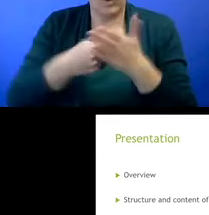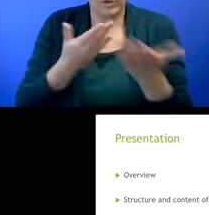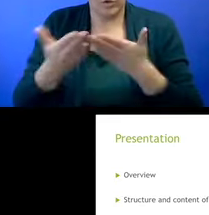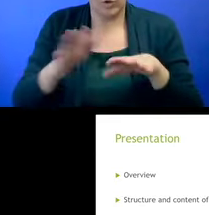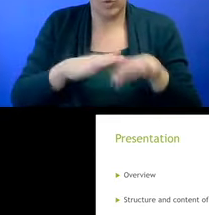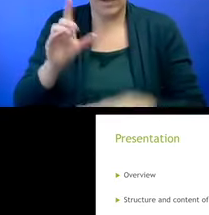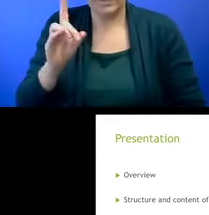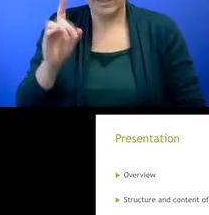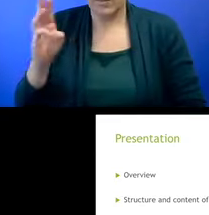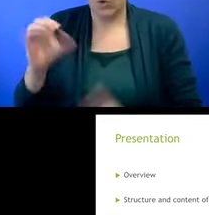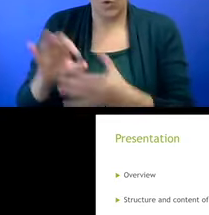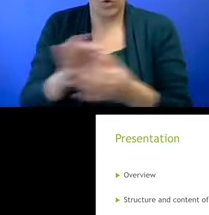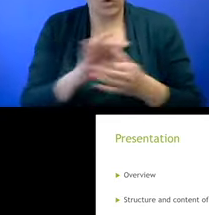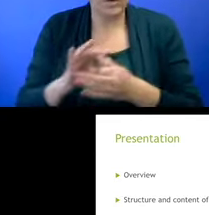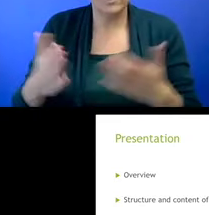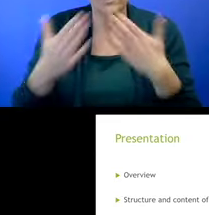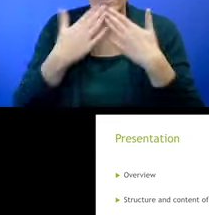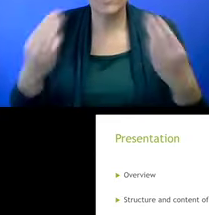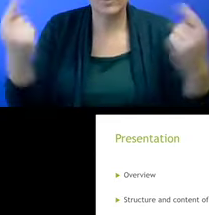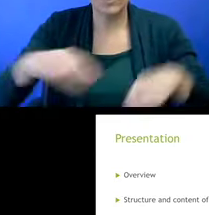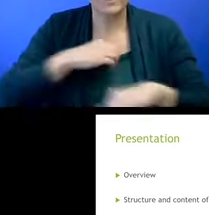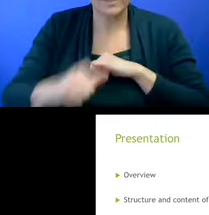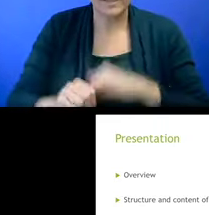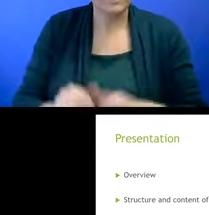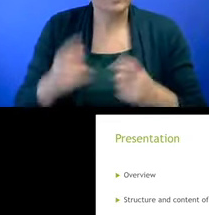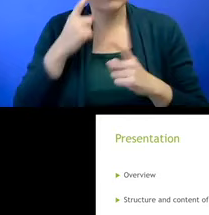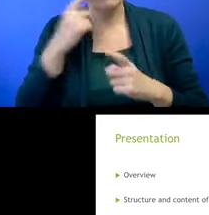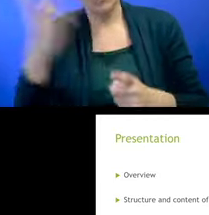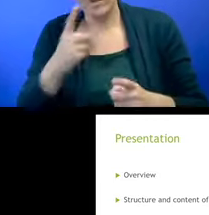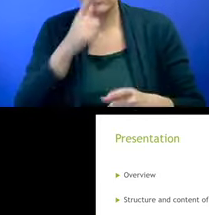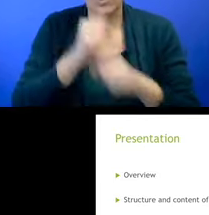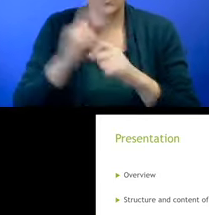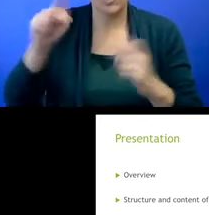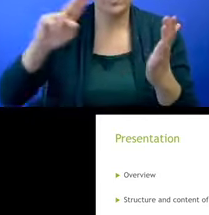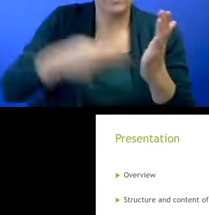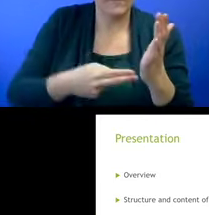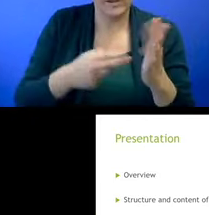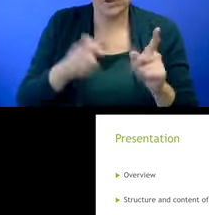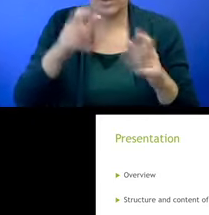Thank you for joining us today to hear about the UN Convention on the Rights of Persons with Disabilities.